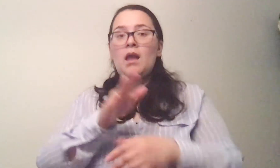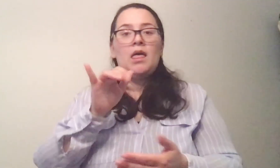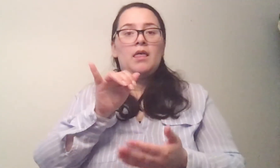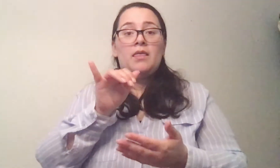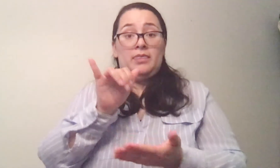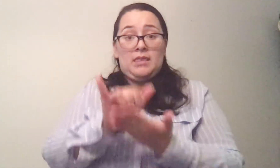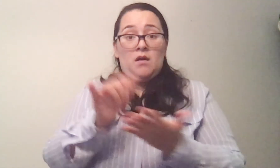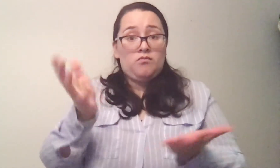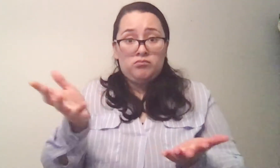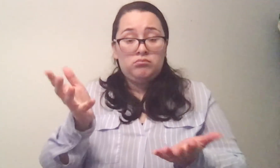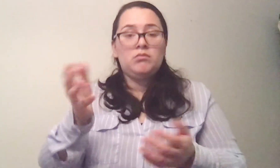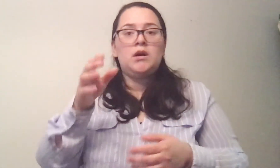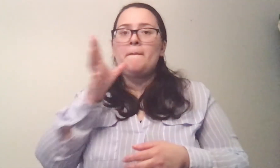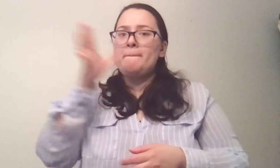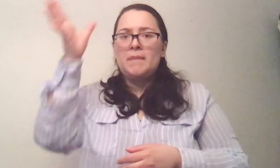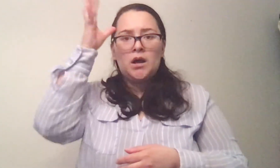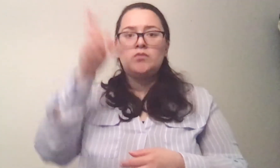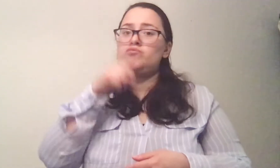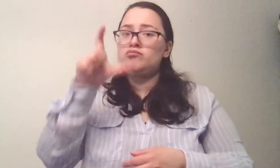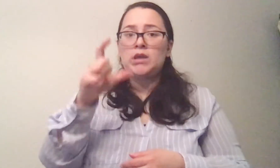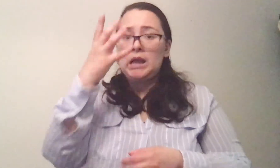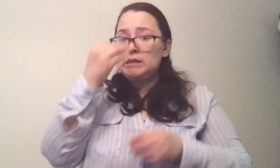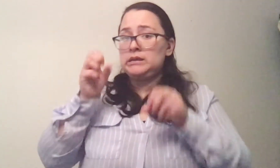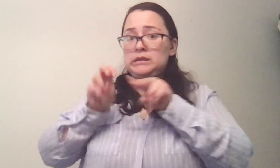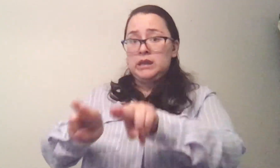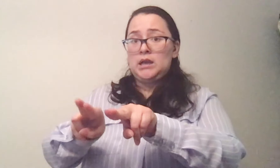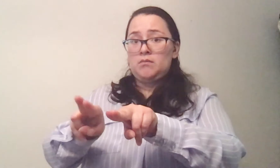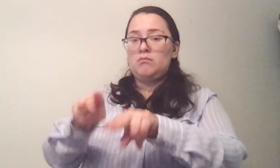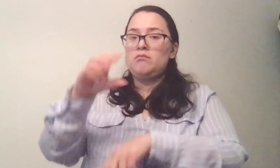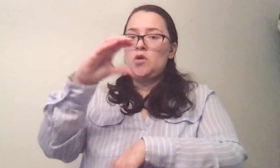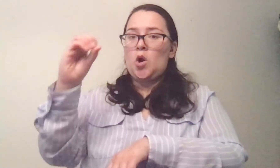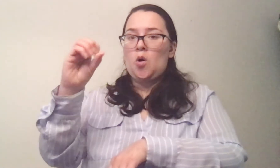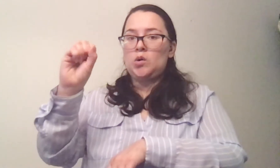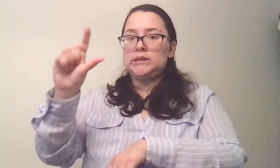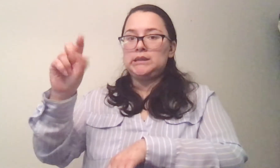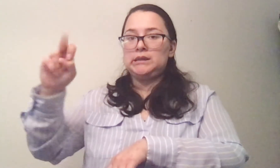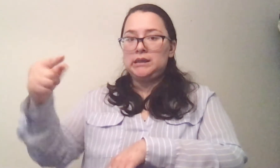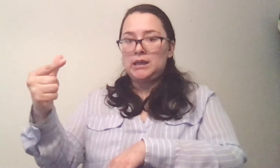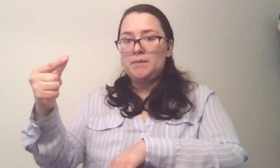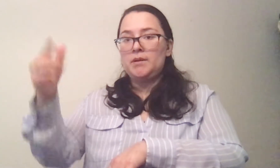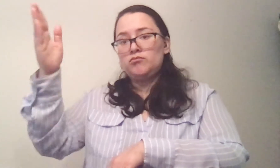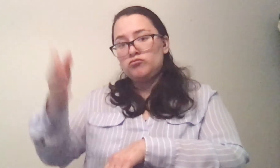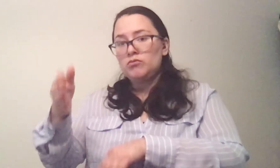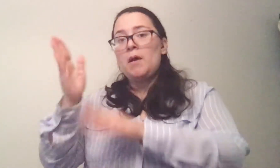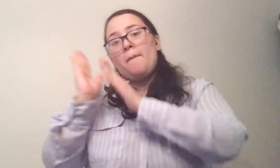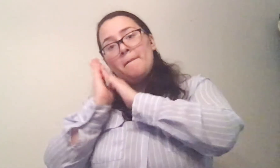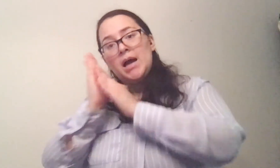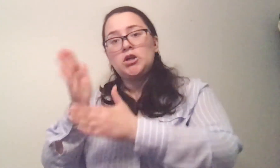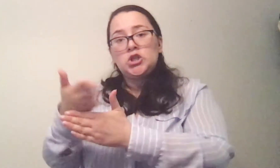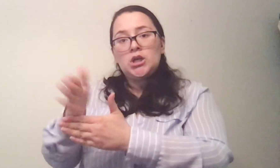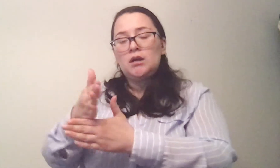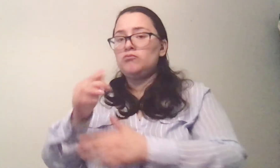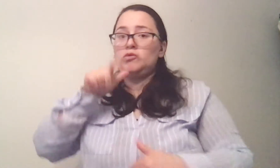that parent's should NOT co-sleep (bed sharing with their baby)